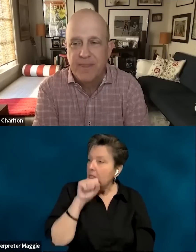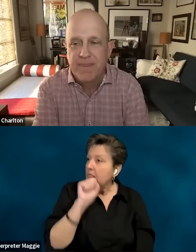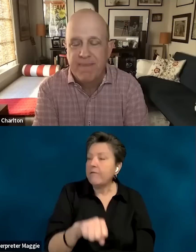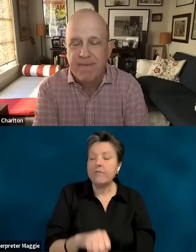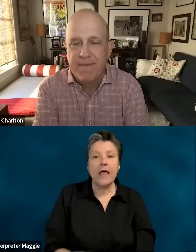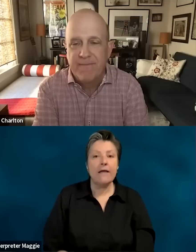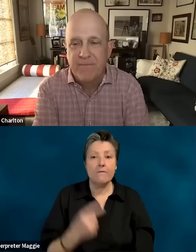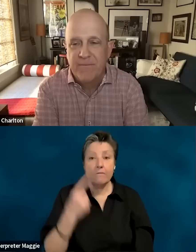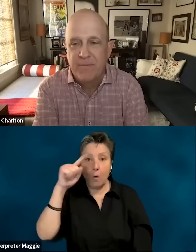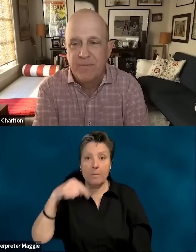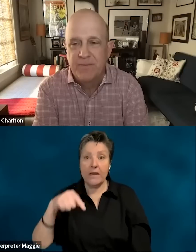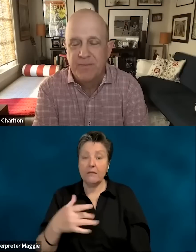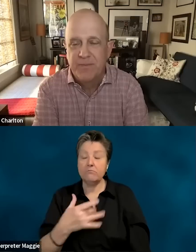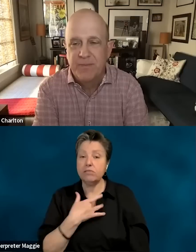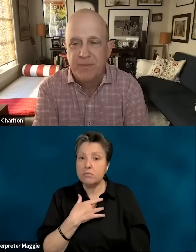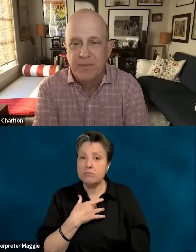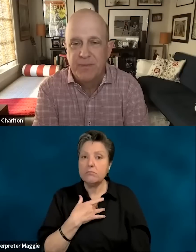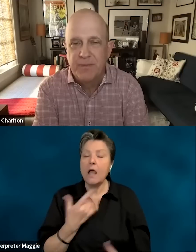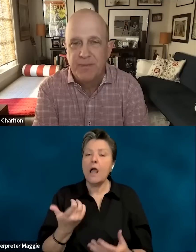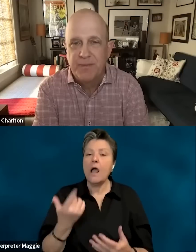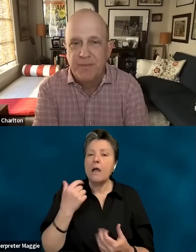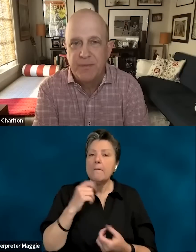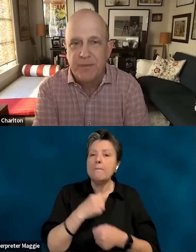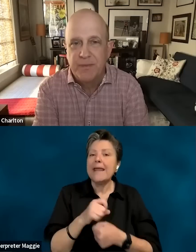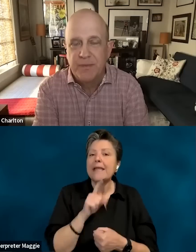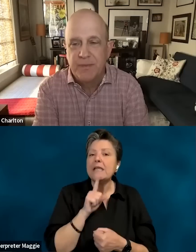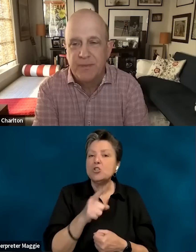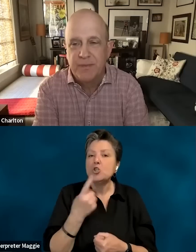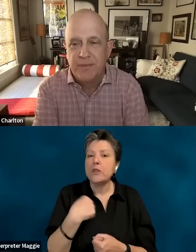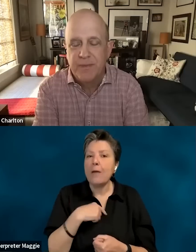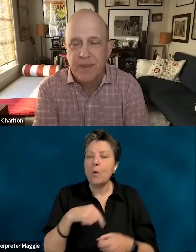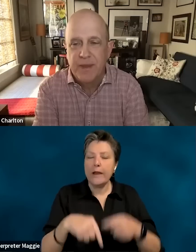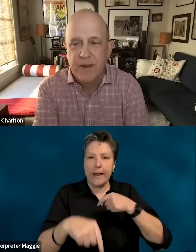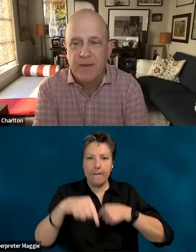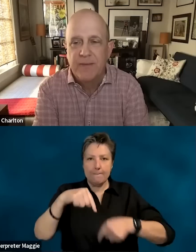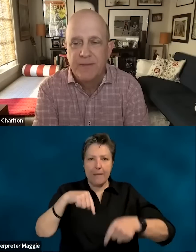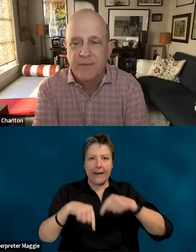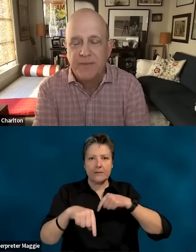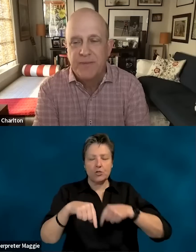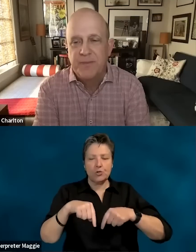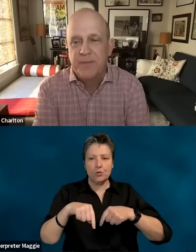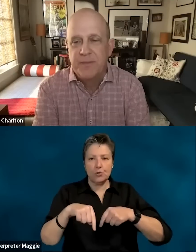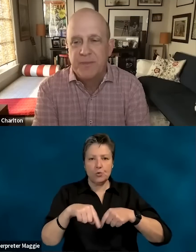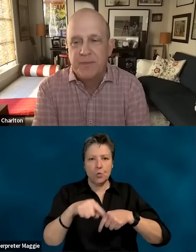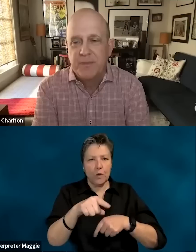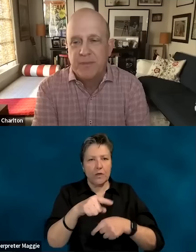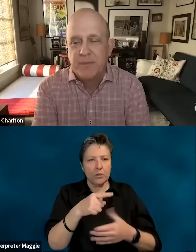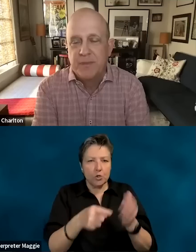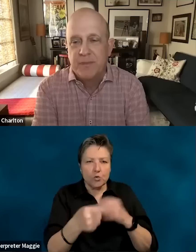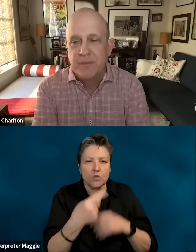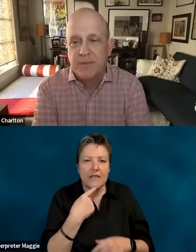is also making sure that we come back to what you were saying Bill, of like the reason we're doing it in the first place, right,